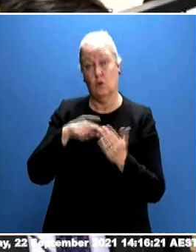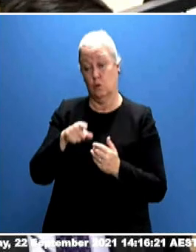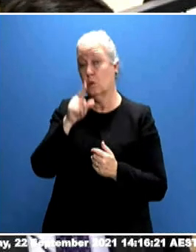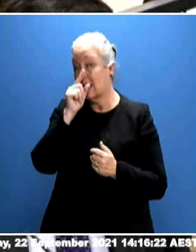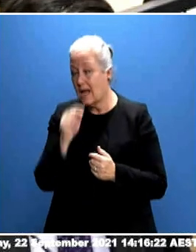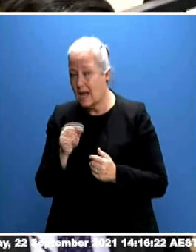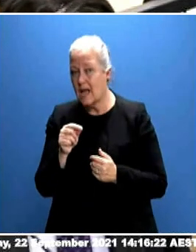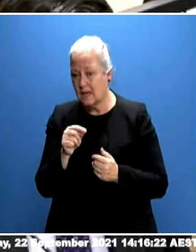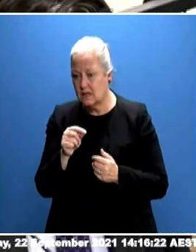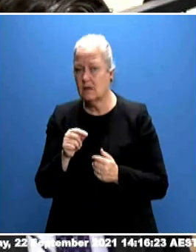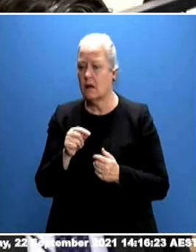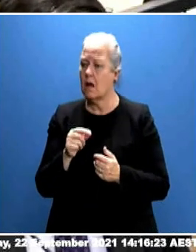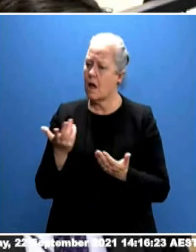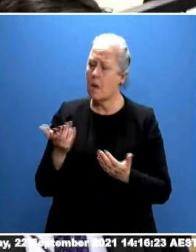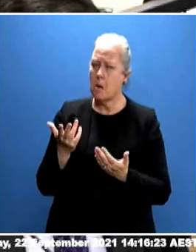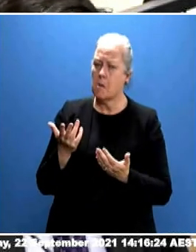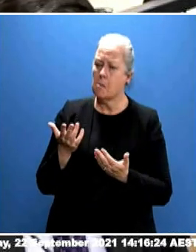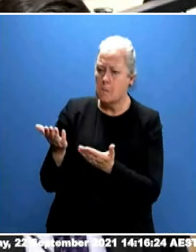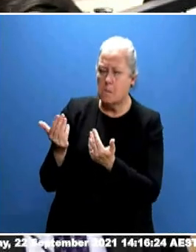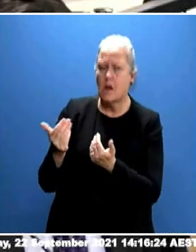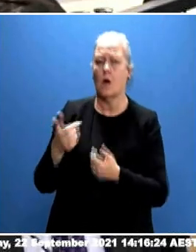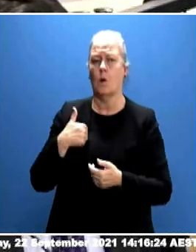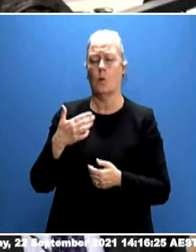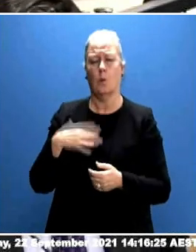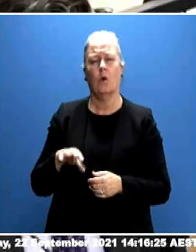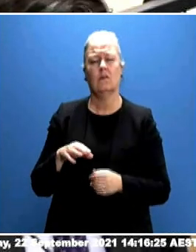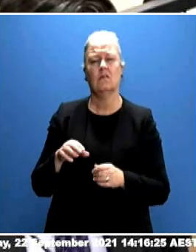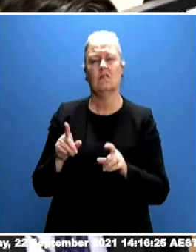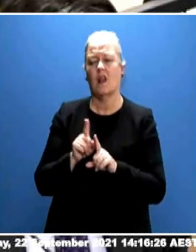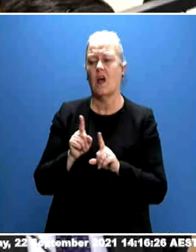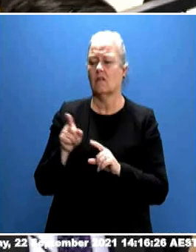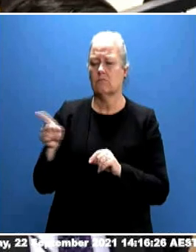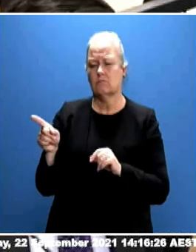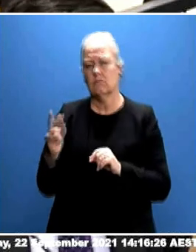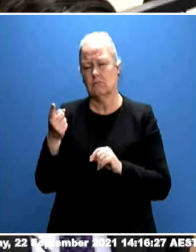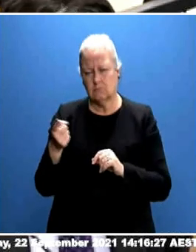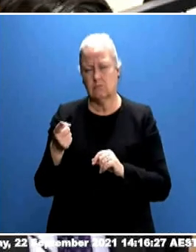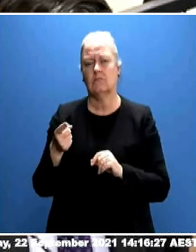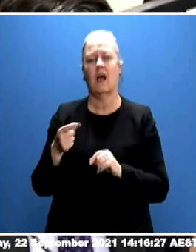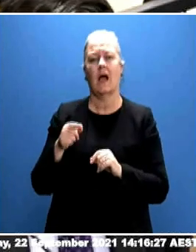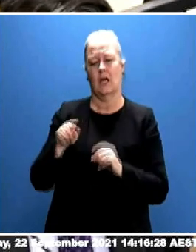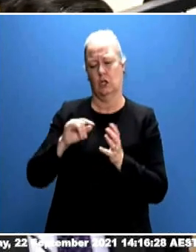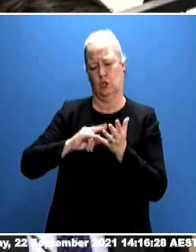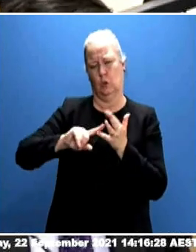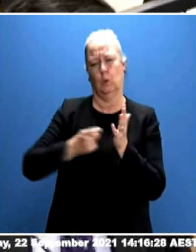reconsideration of a Secure Care decision, and that that reconsideration